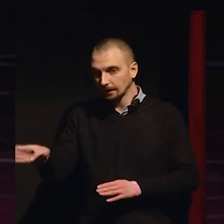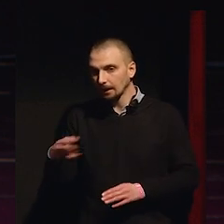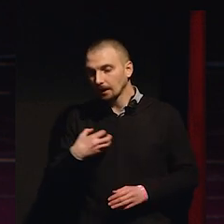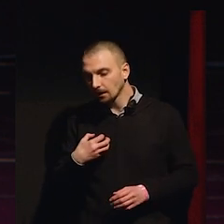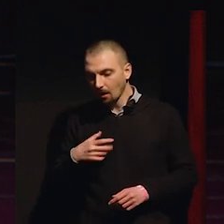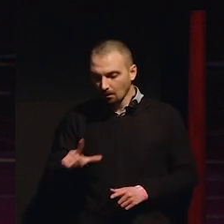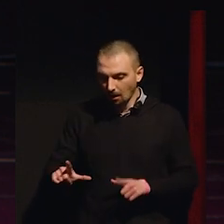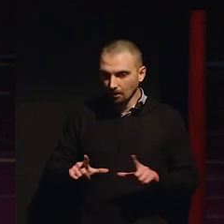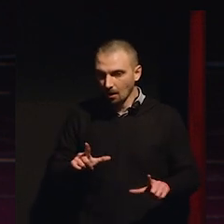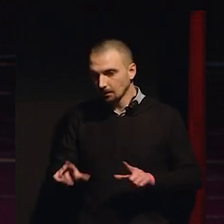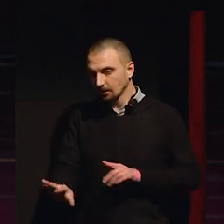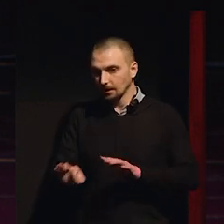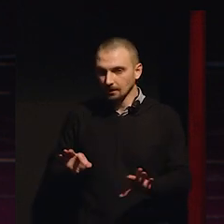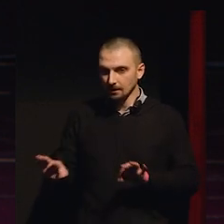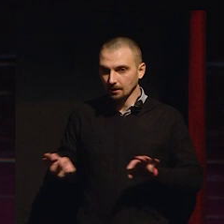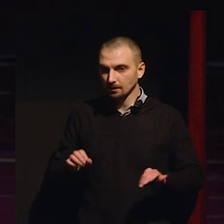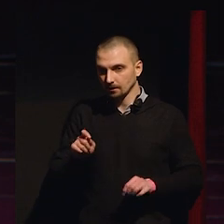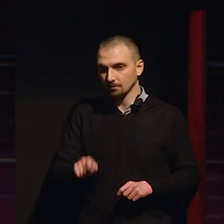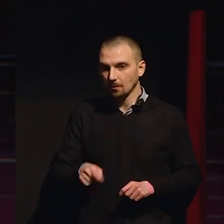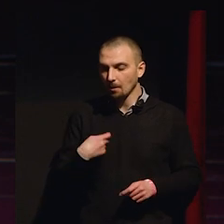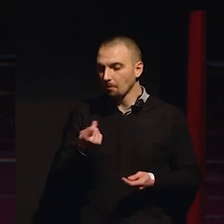and got what they needed, without us touching the money.